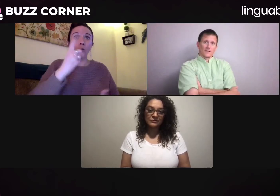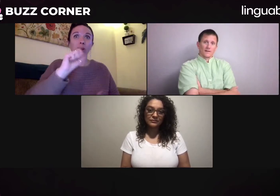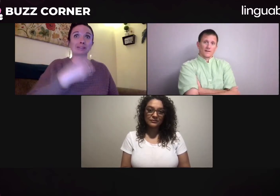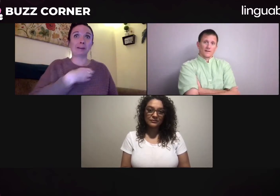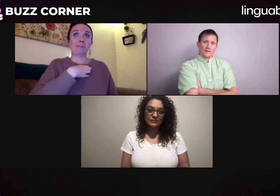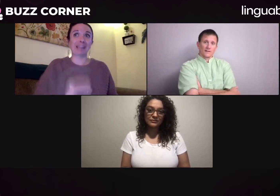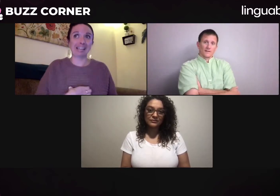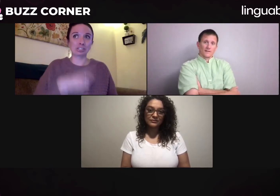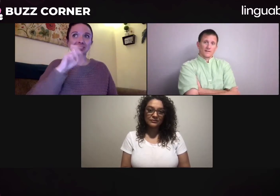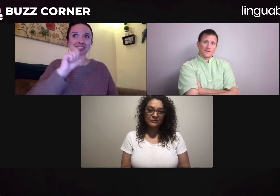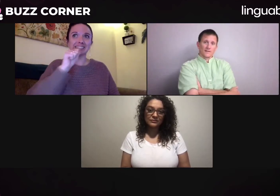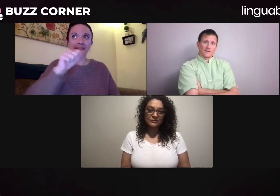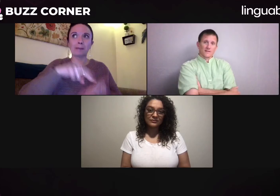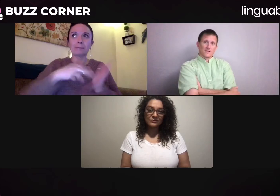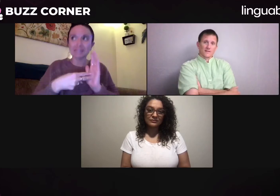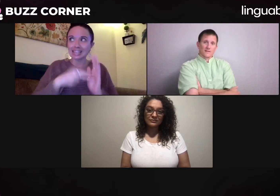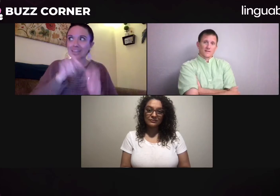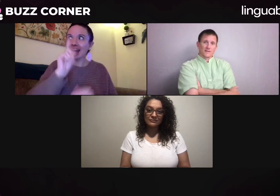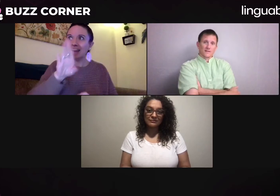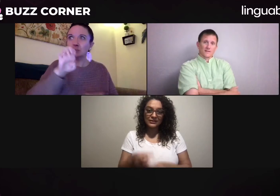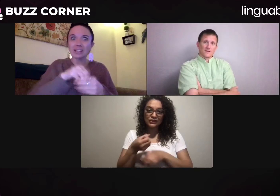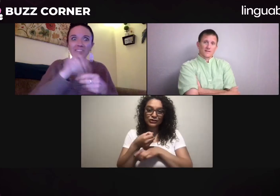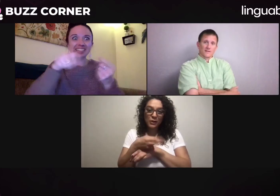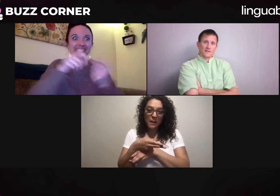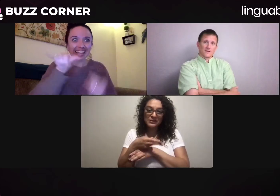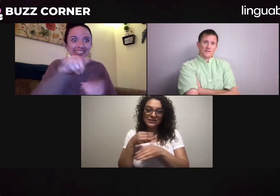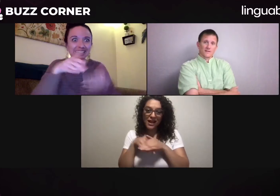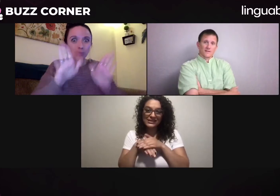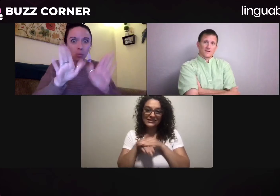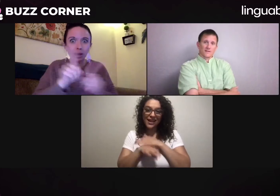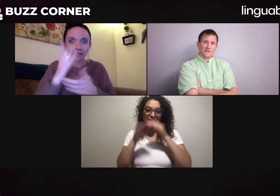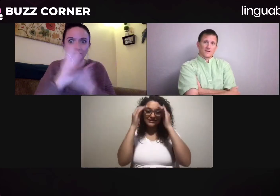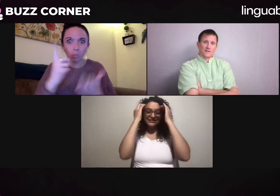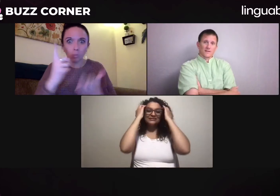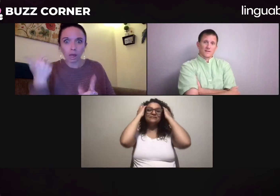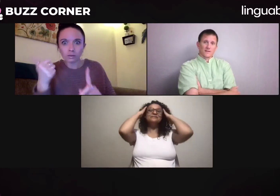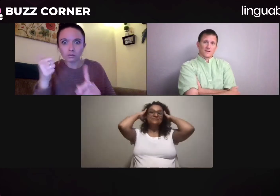And yes, to a certain extent, that's fine. But passion doesn't necessarily equate to